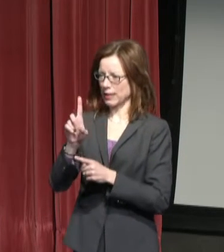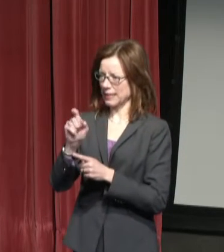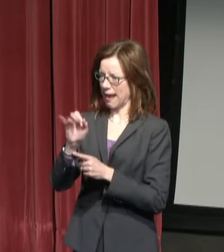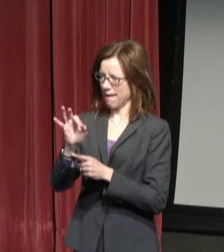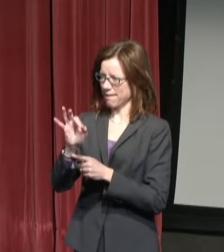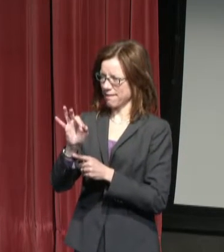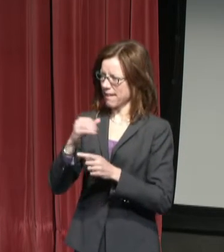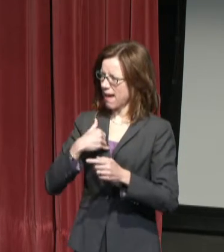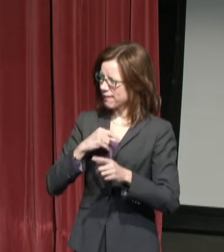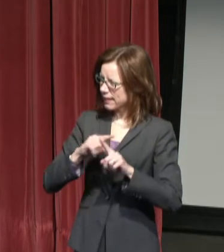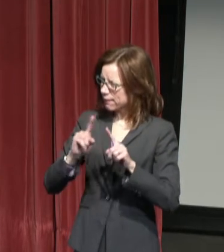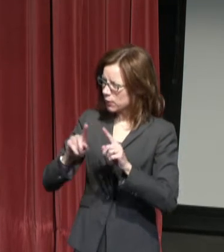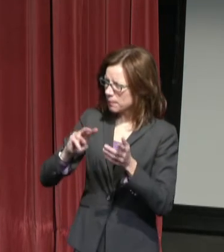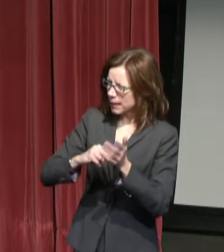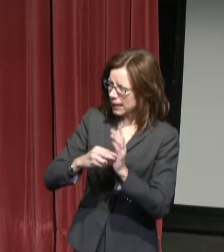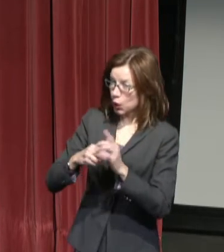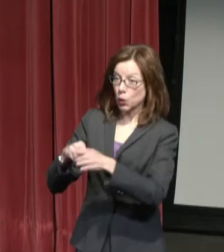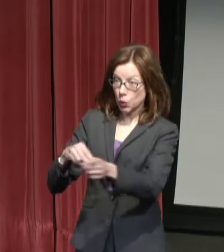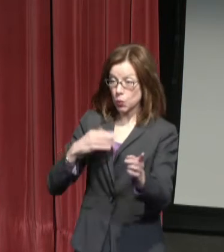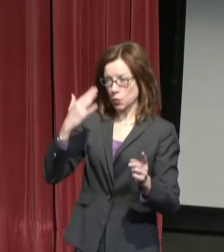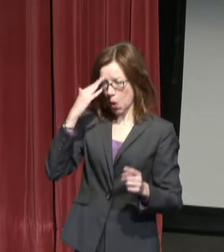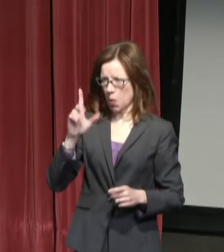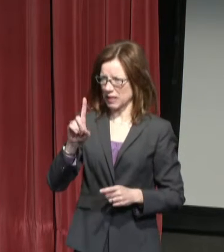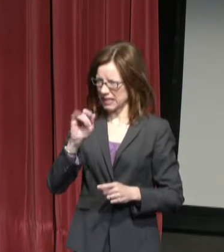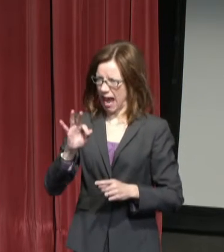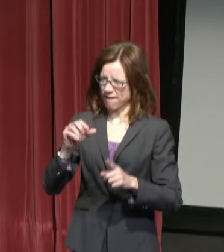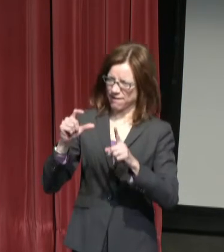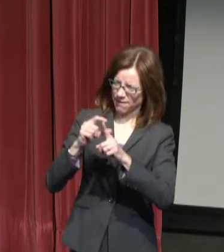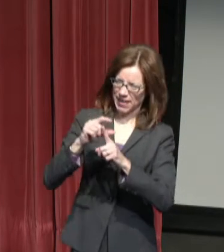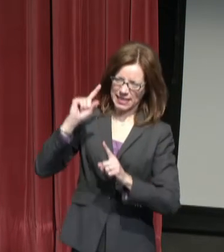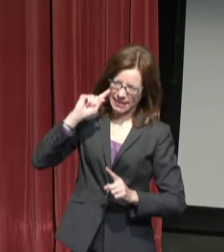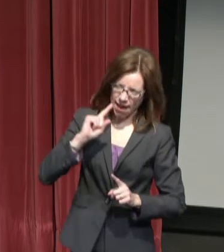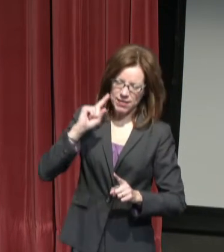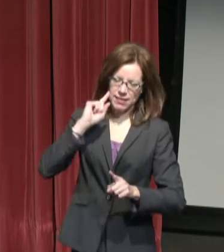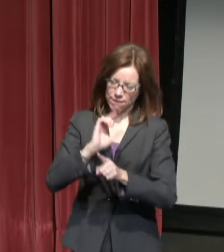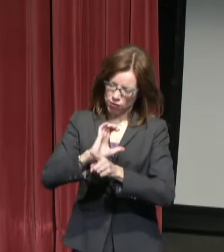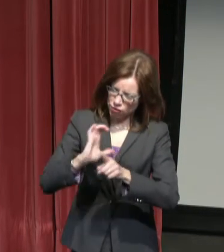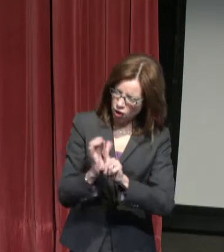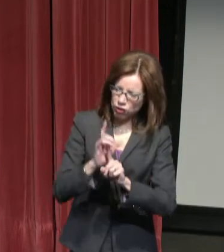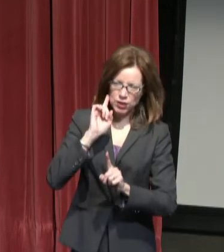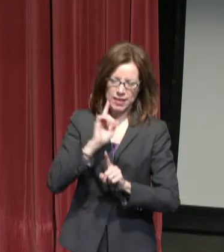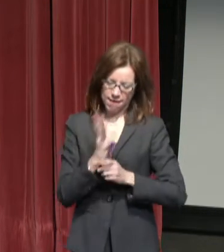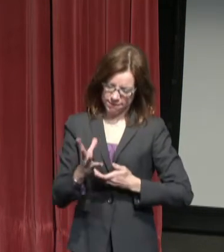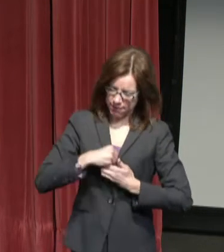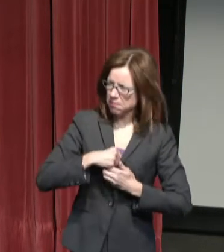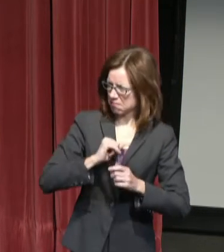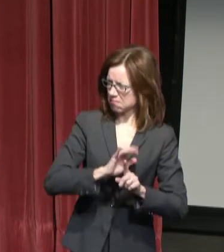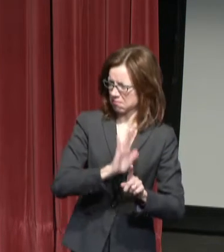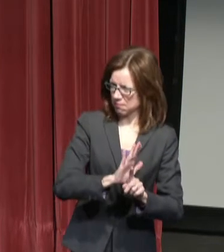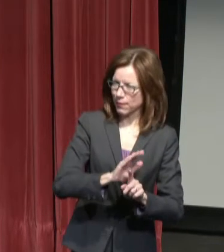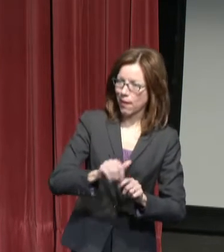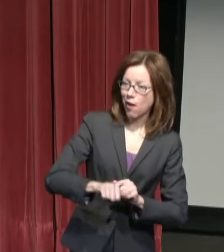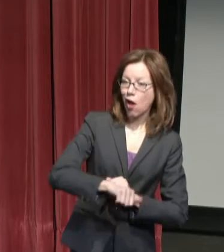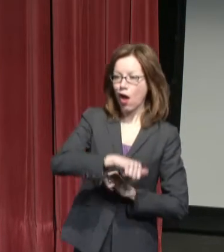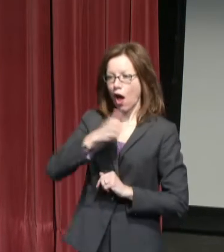The one that you identify most is Deaf with a capital D, referring to Deaf culture and identity. I want to talk about two meanings